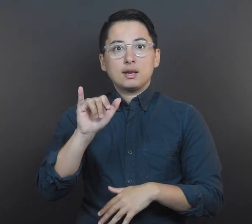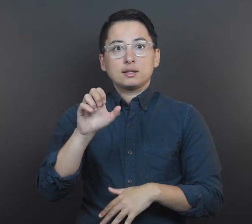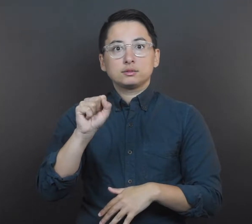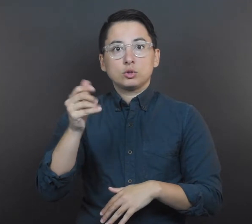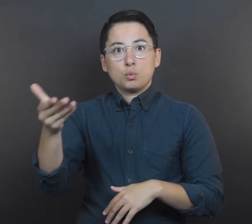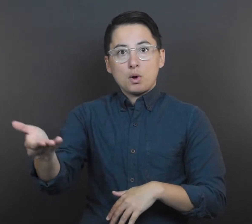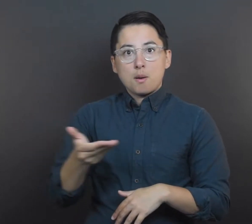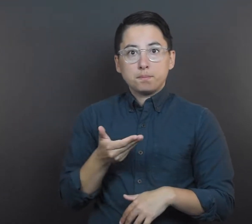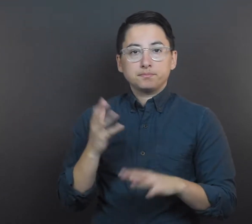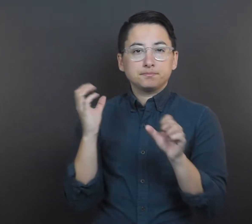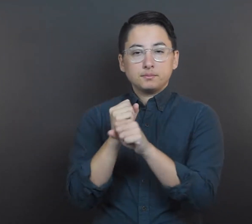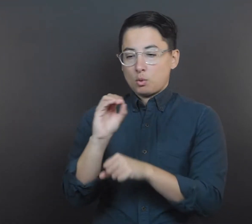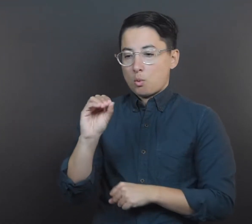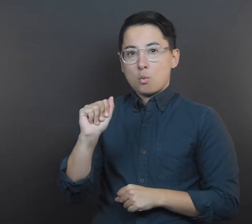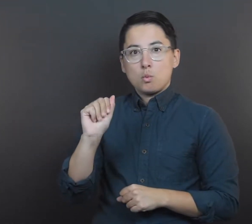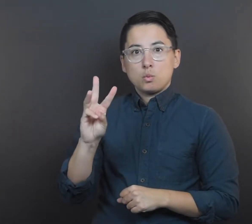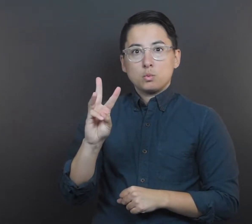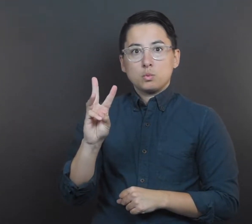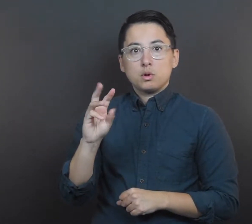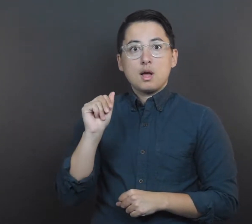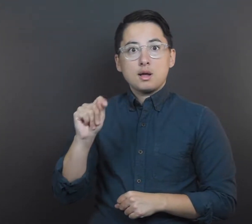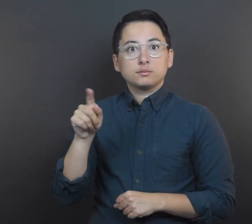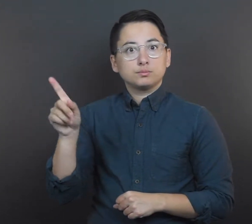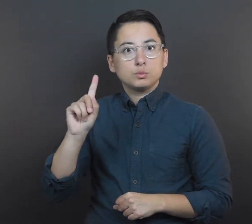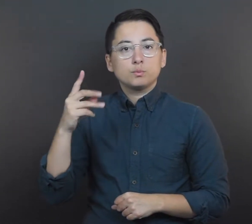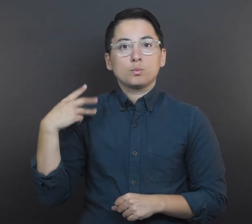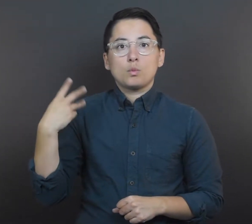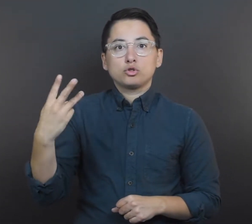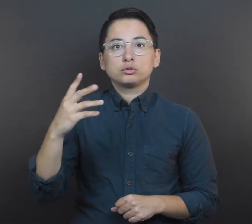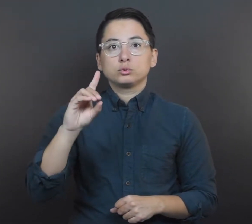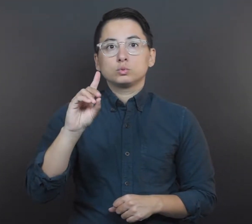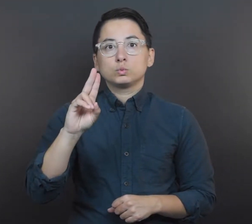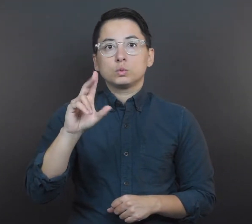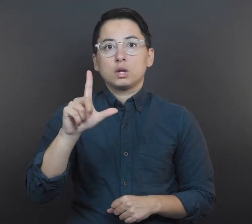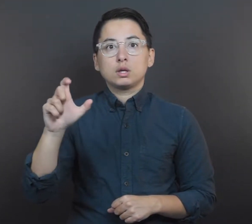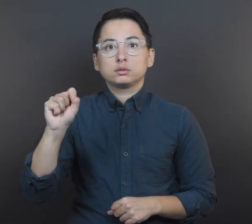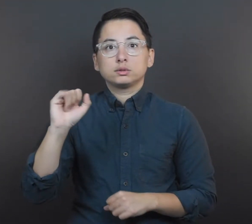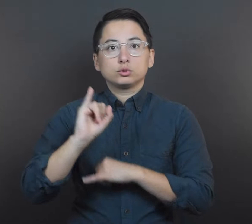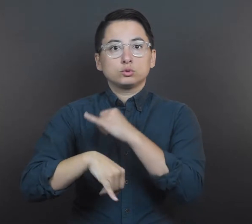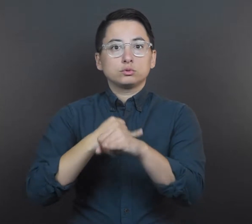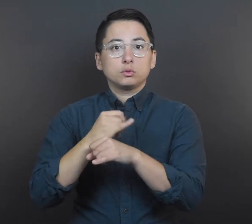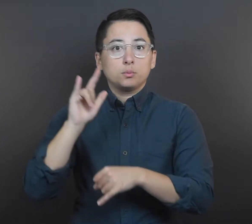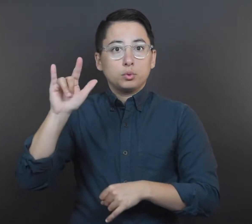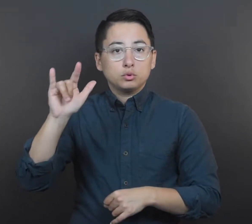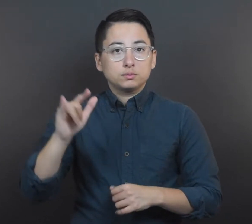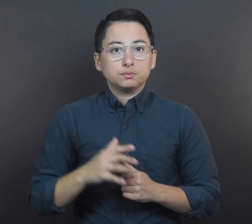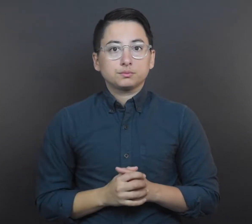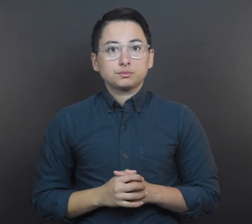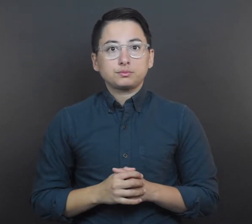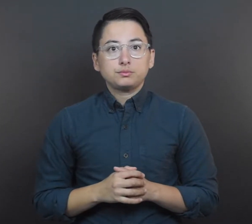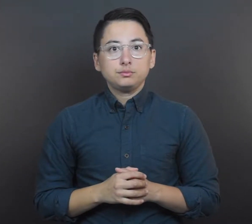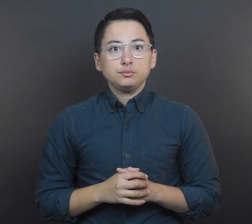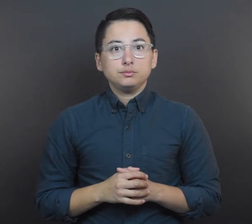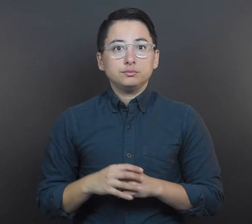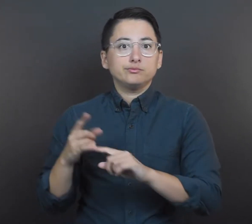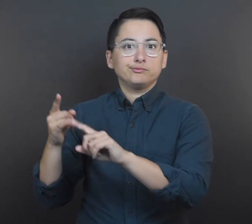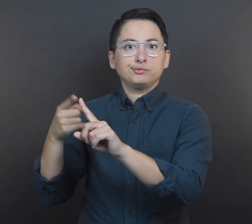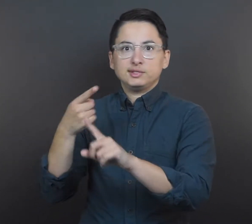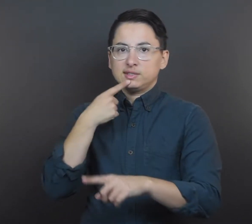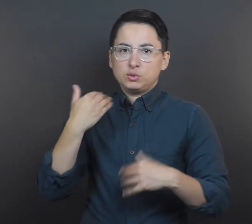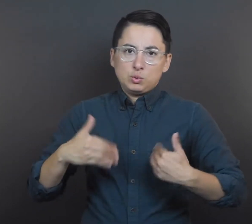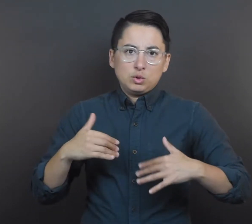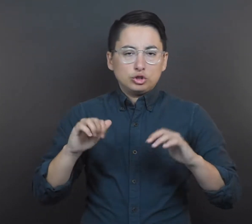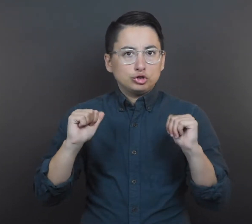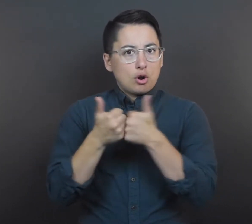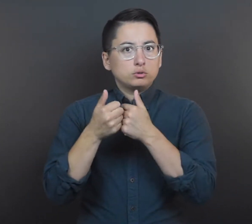Homeland Security’s (DHS) Operation Allies Welcome (OAW) effort at Washington Dulles